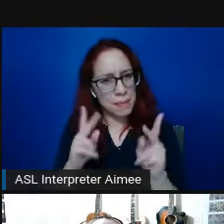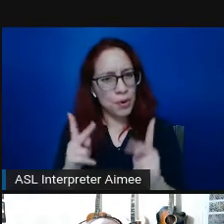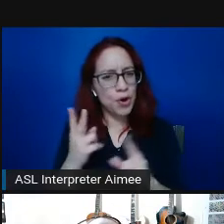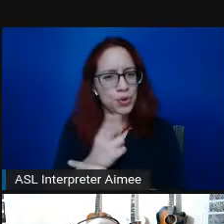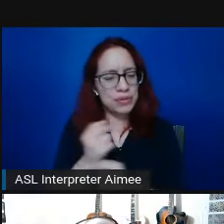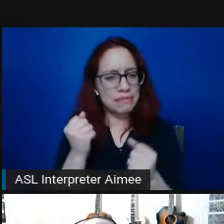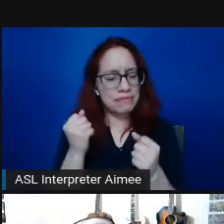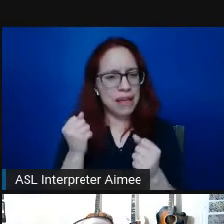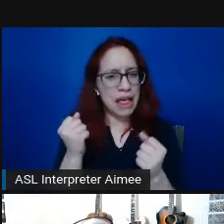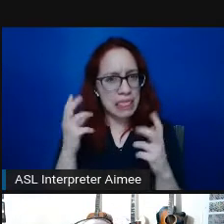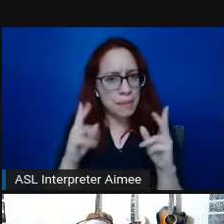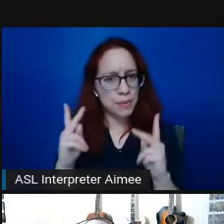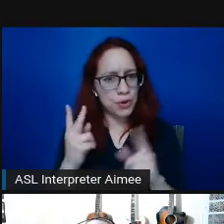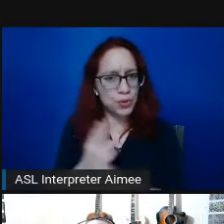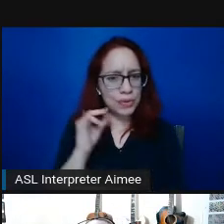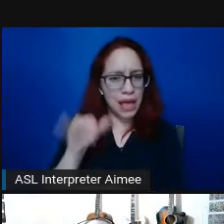perhaps more than was originally intended.